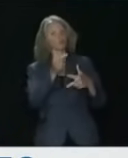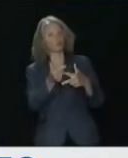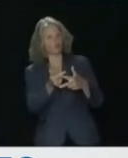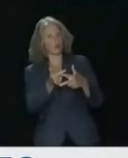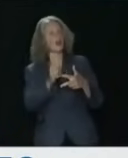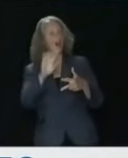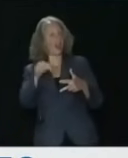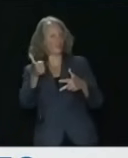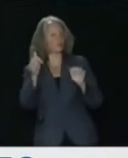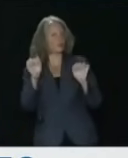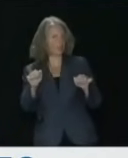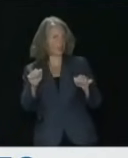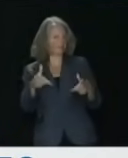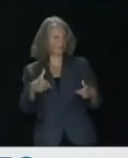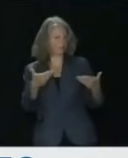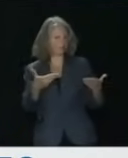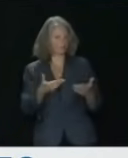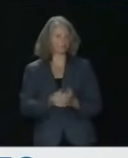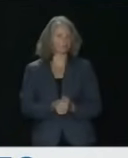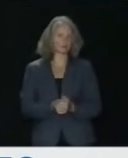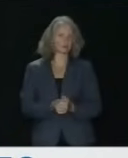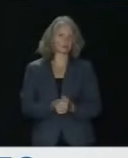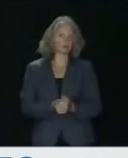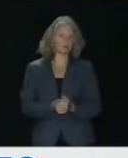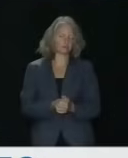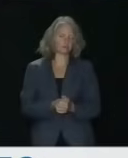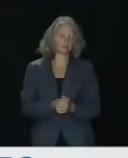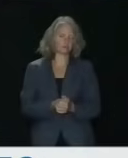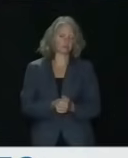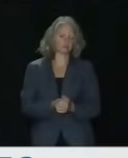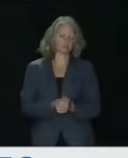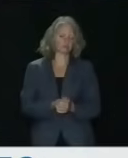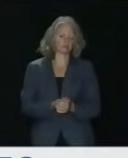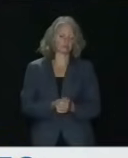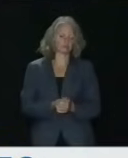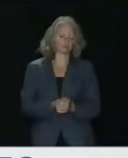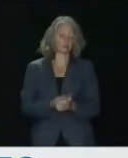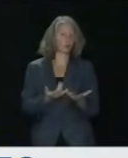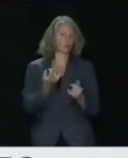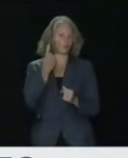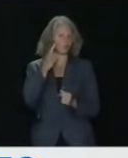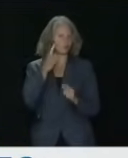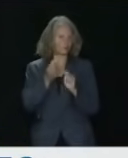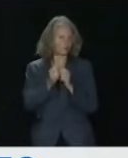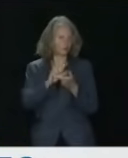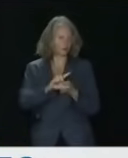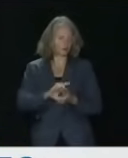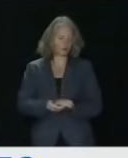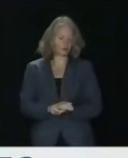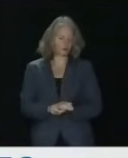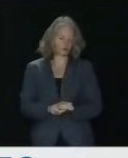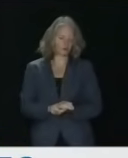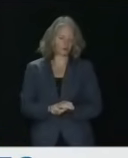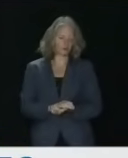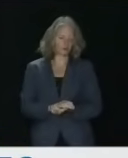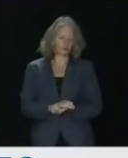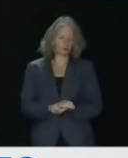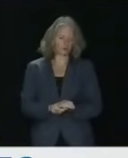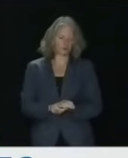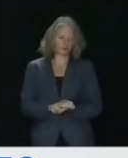BUT IF THE SAME mRNA VACCINE IS